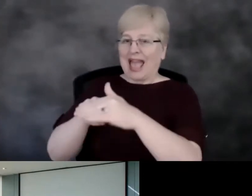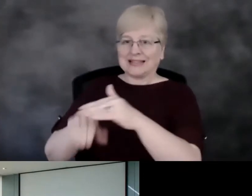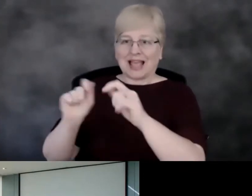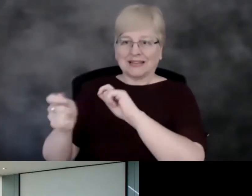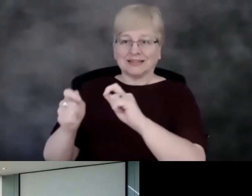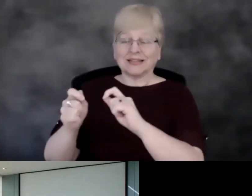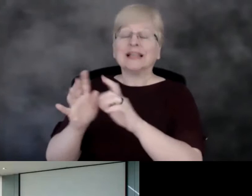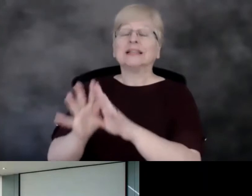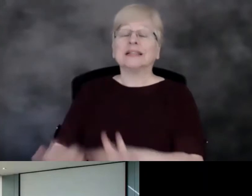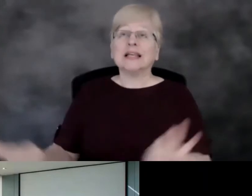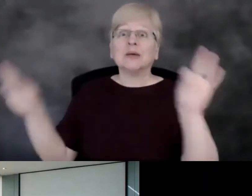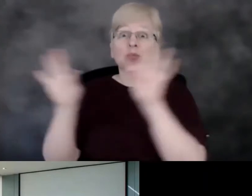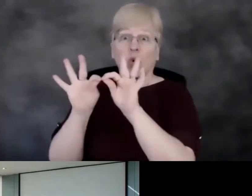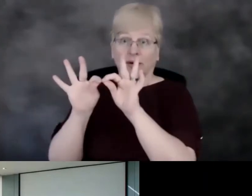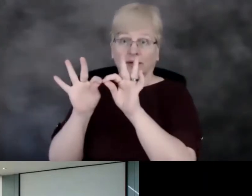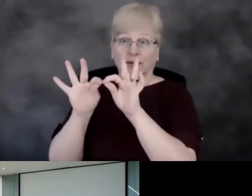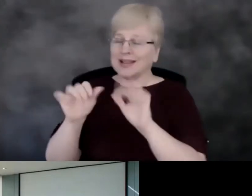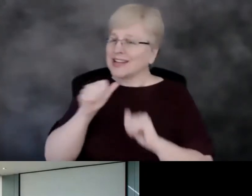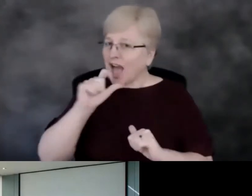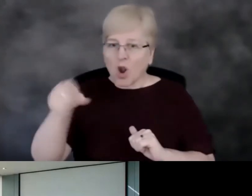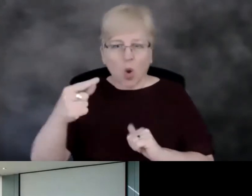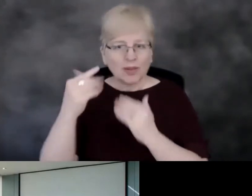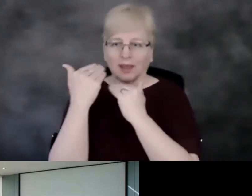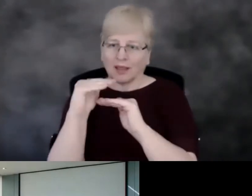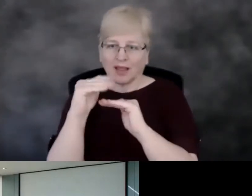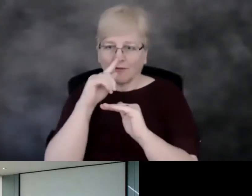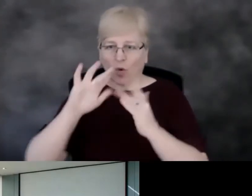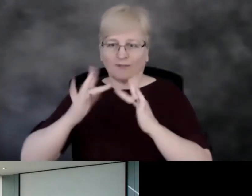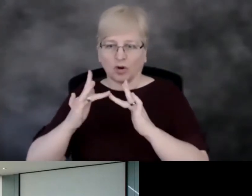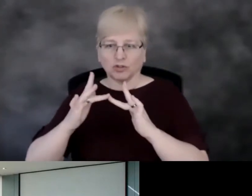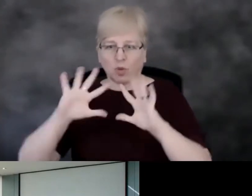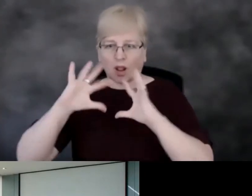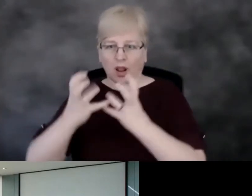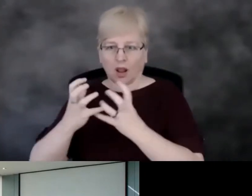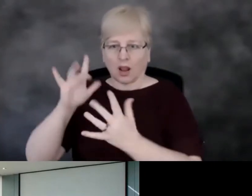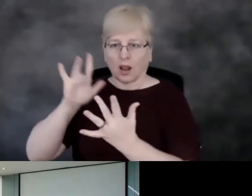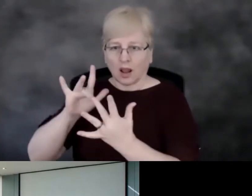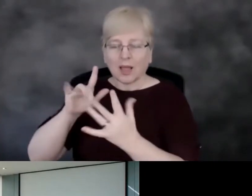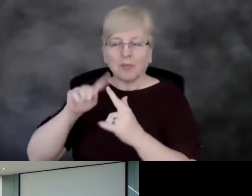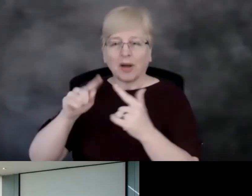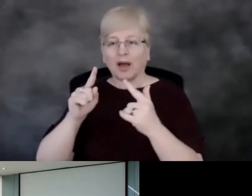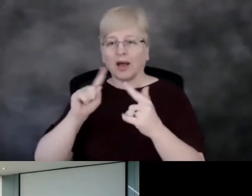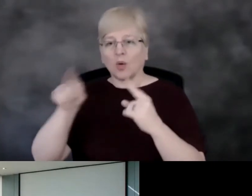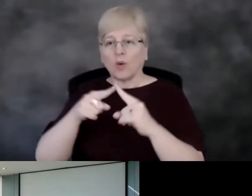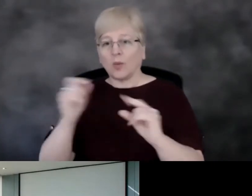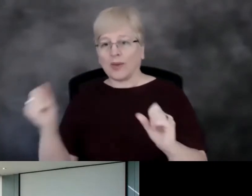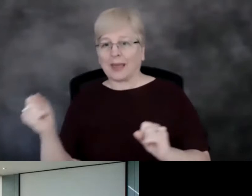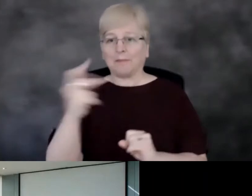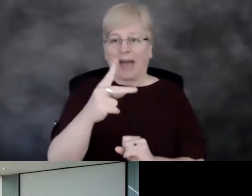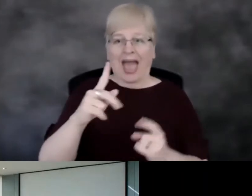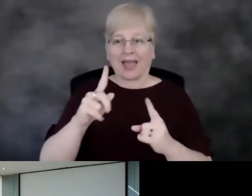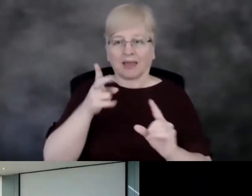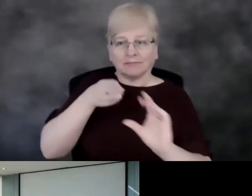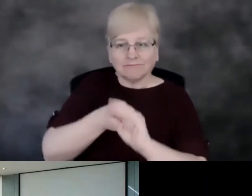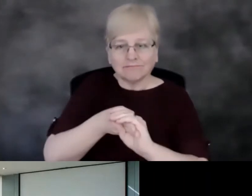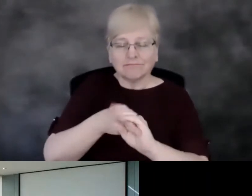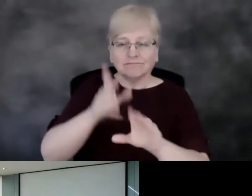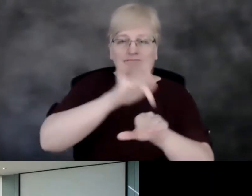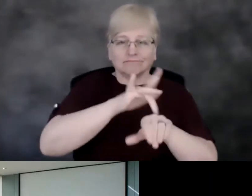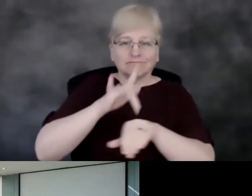not just in the virtual world, 16:05:26 but as we returned to the playspace world 16:05:35 . Something that has been near and